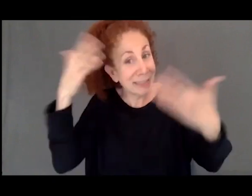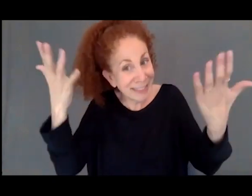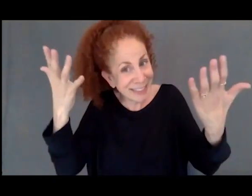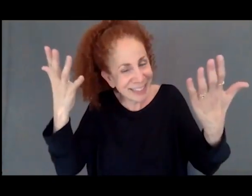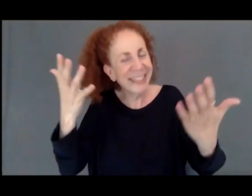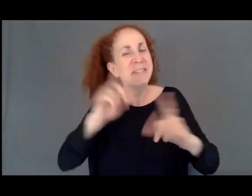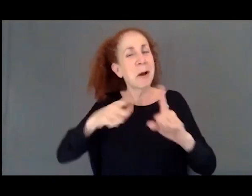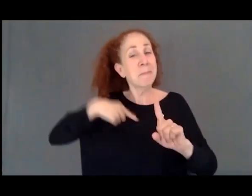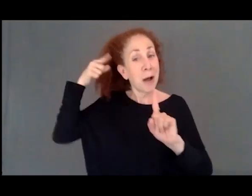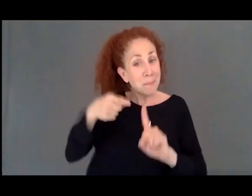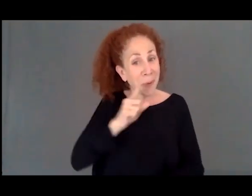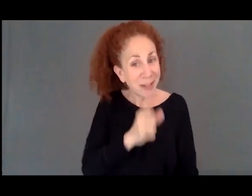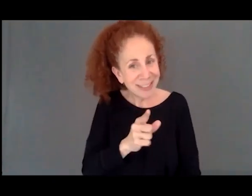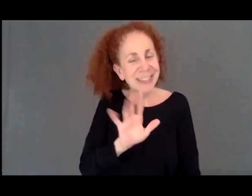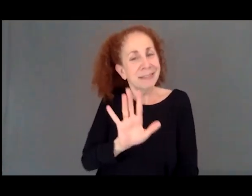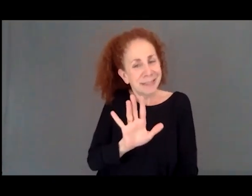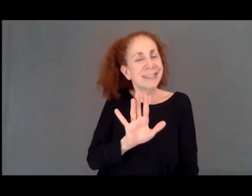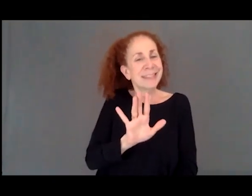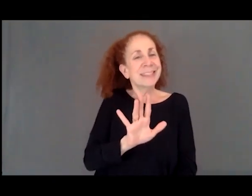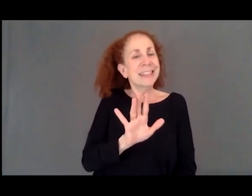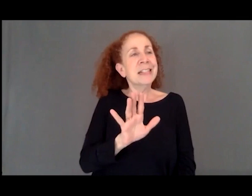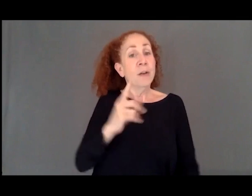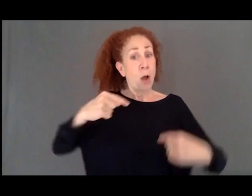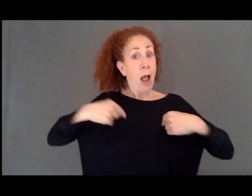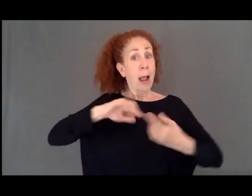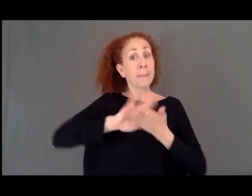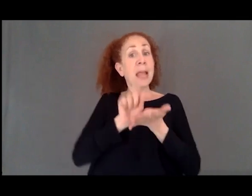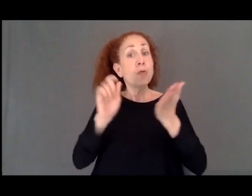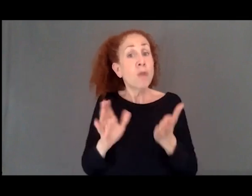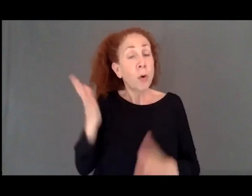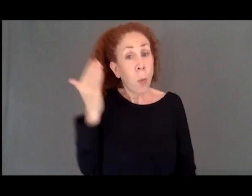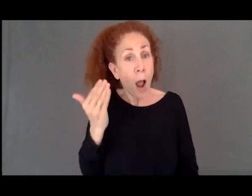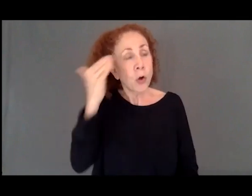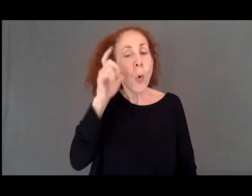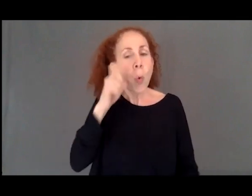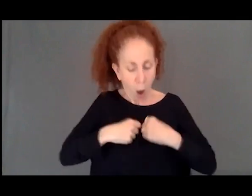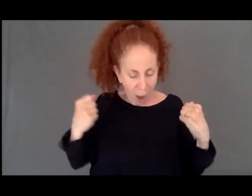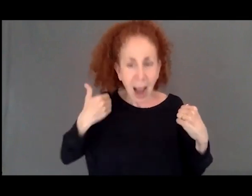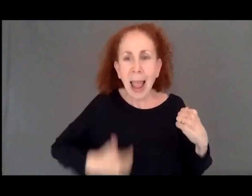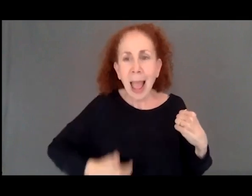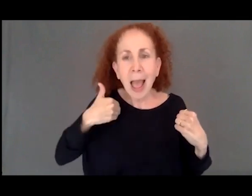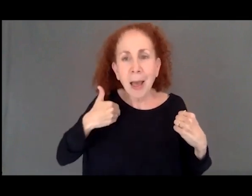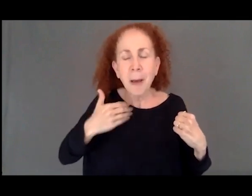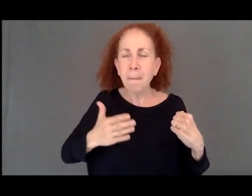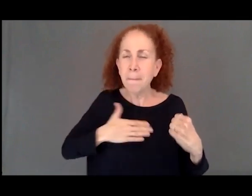But what I'm saying is that part of what it meant for me to become a writer is to know who I am, what I wanted to say,